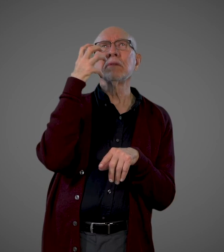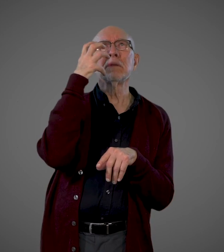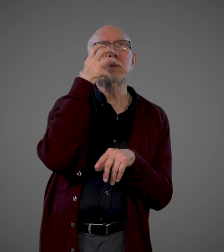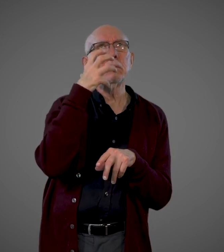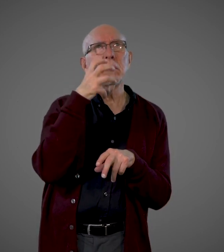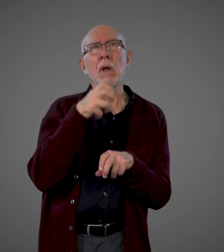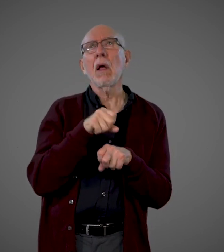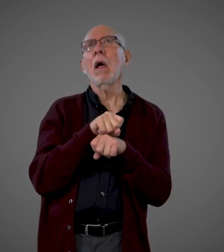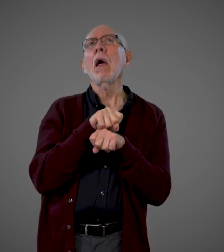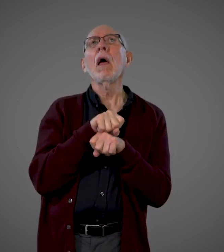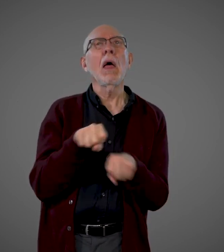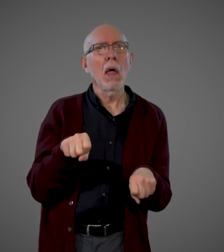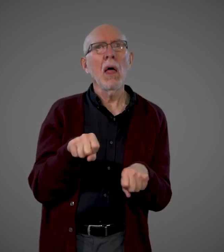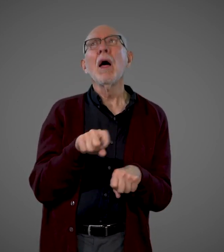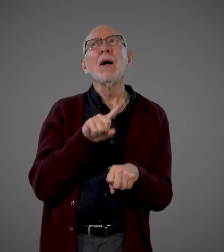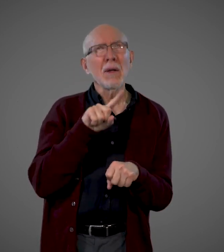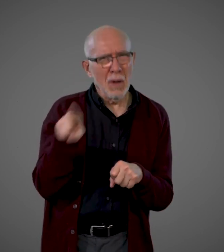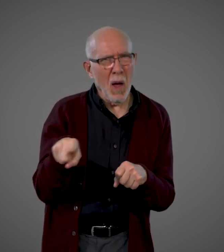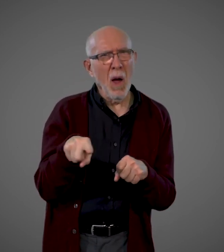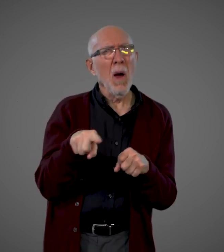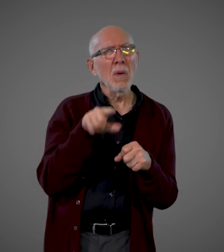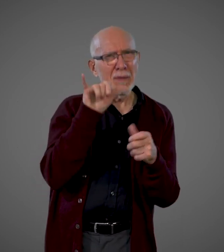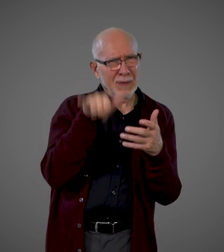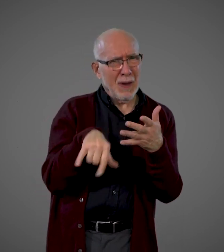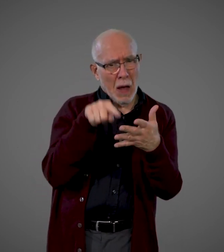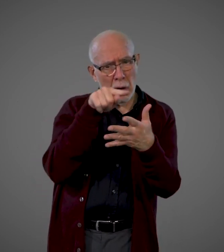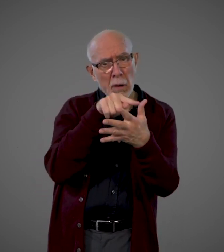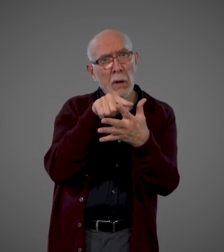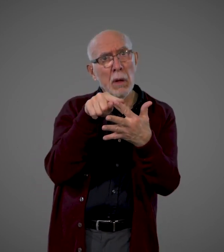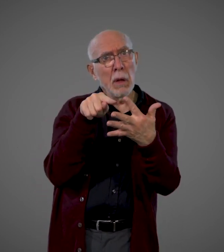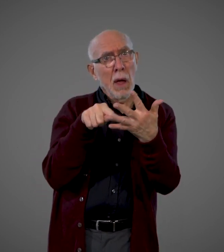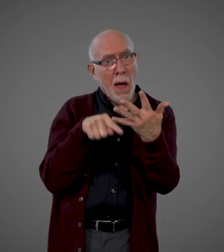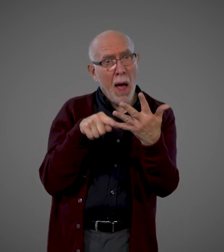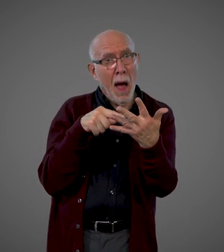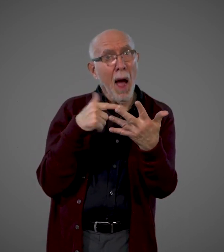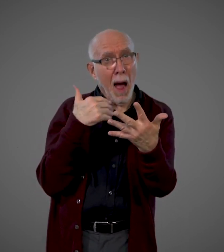Any of these symptoms are reasons